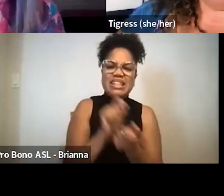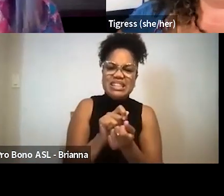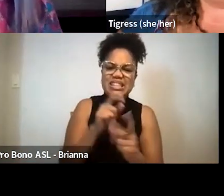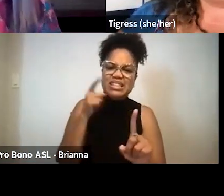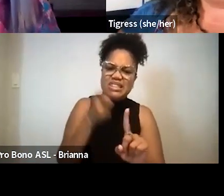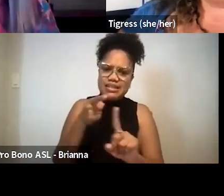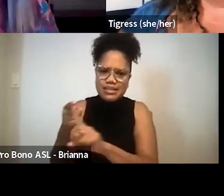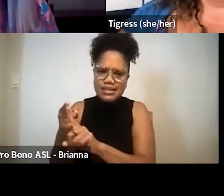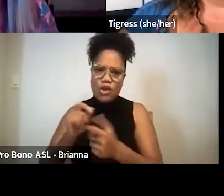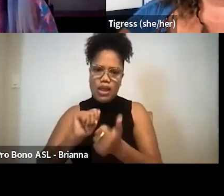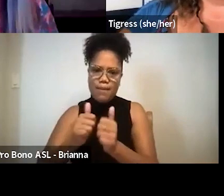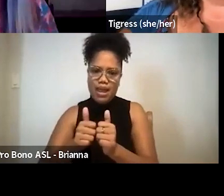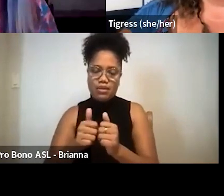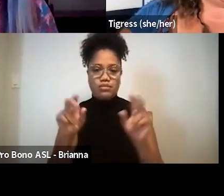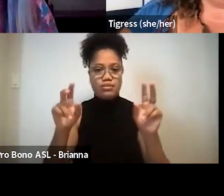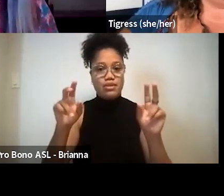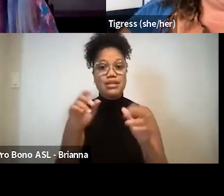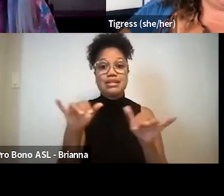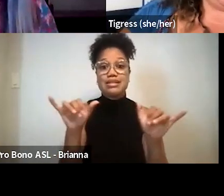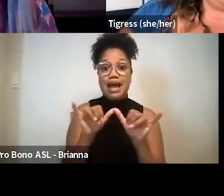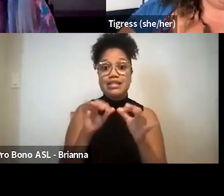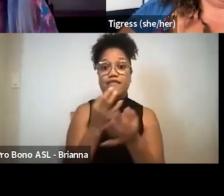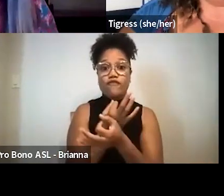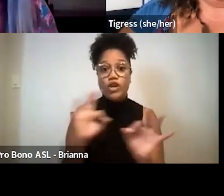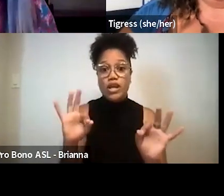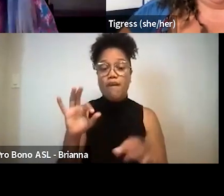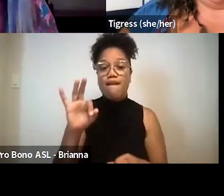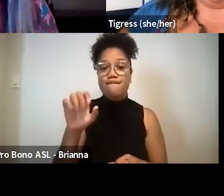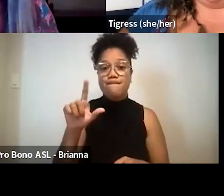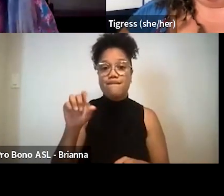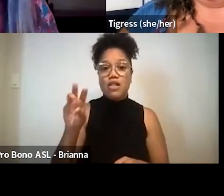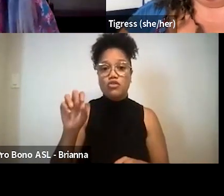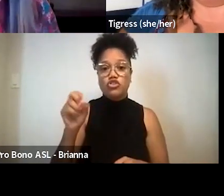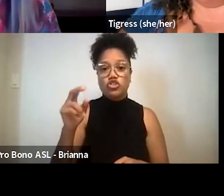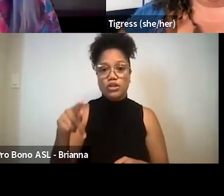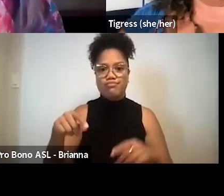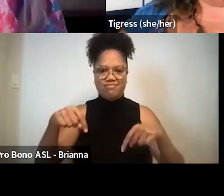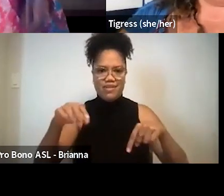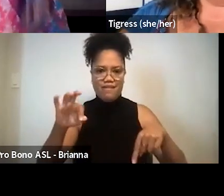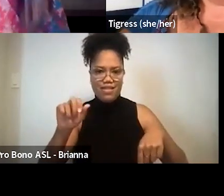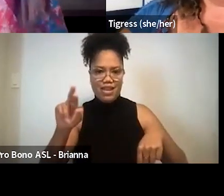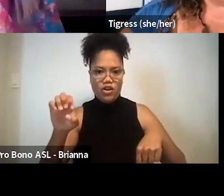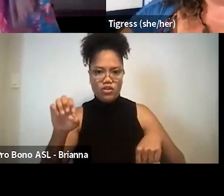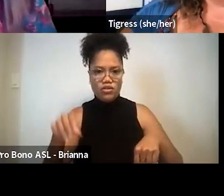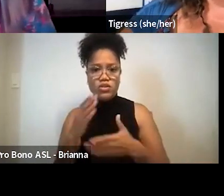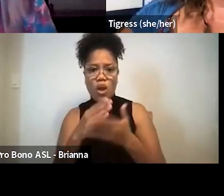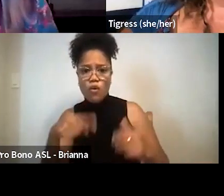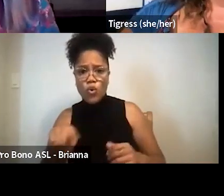which is the size Freedom Fellowship at Flare. So again, for those of you who came in late, you missed Brandi's introduction.